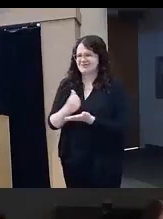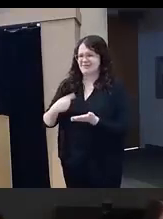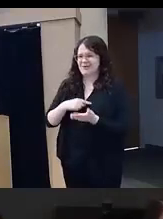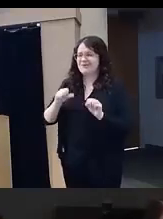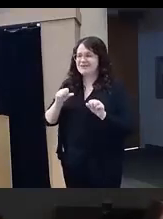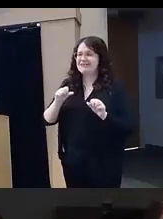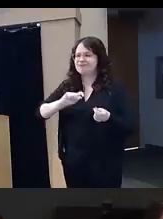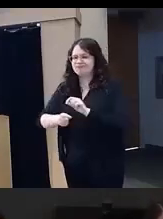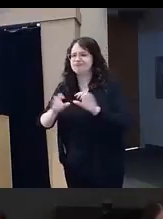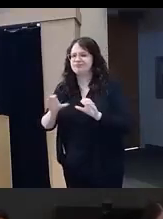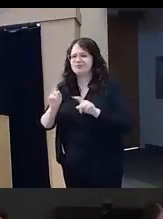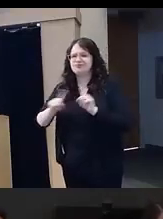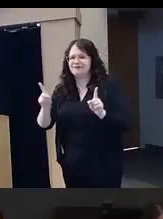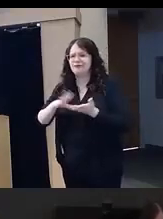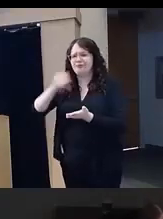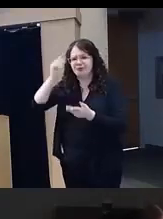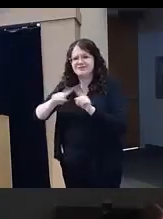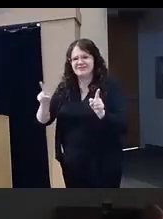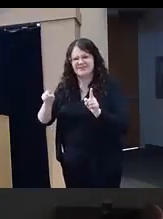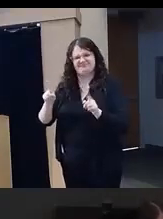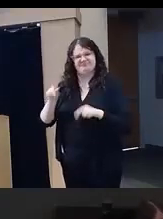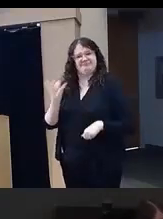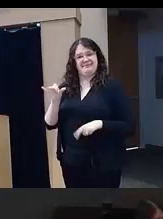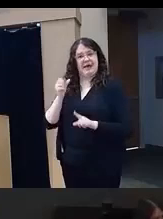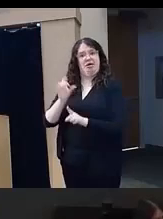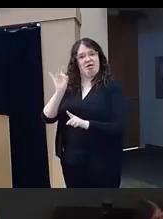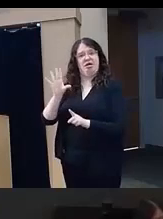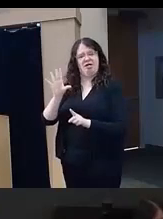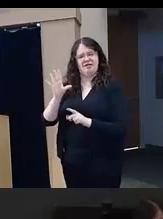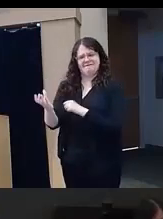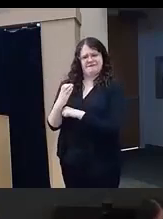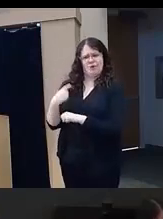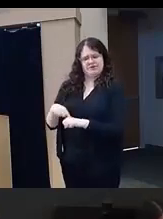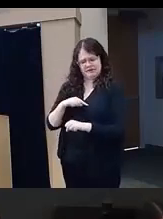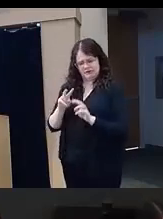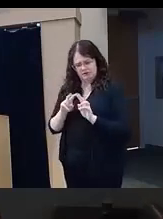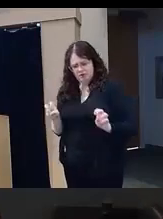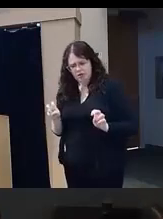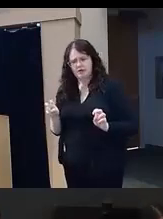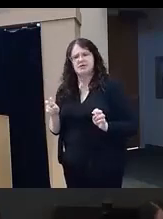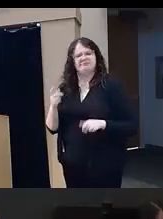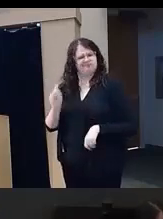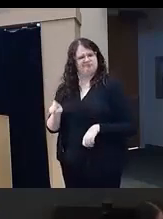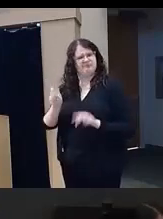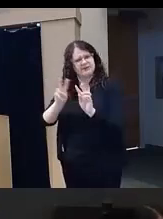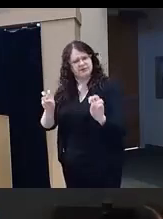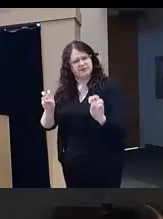to re-examine ourselves and especially the state of Department in terms of where we are